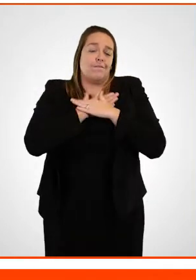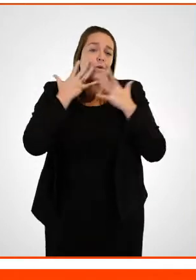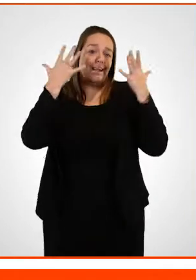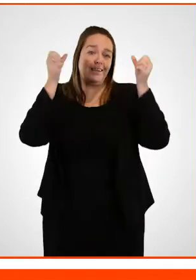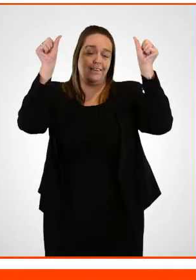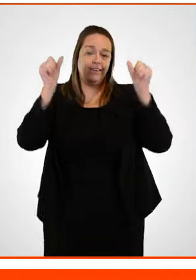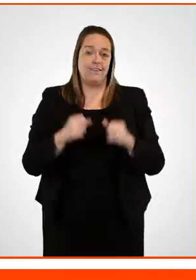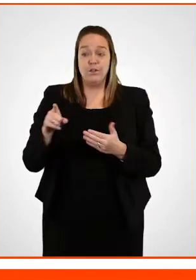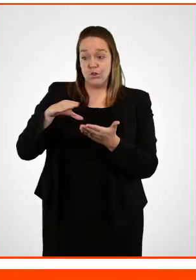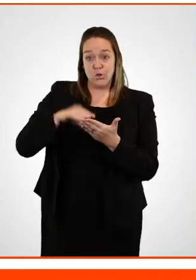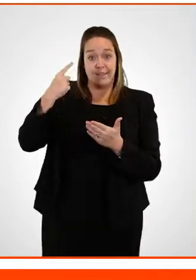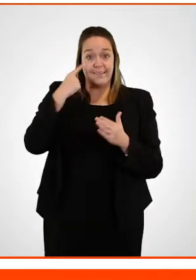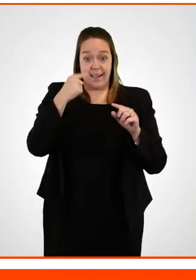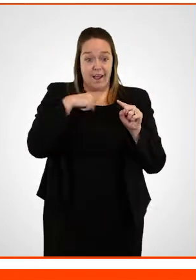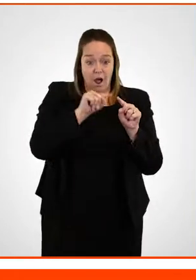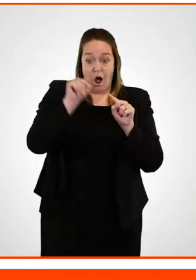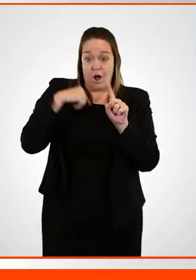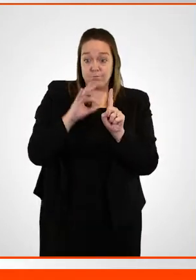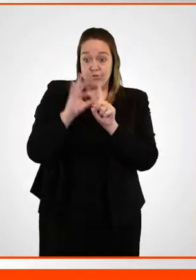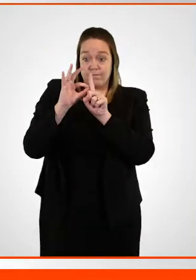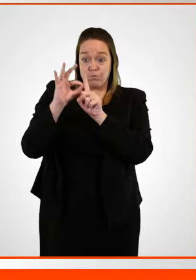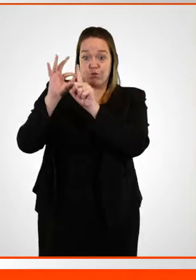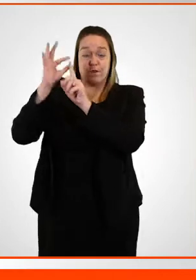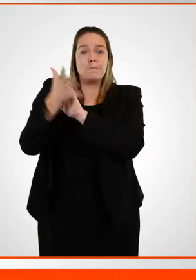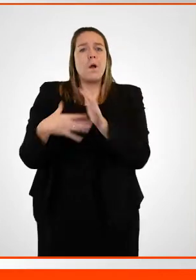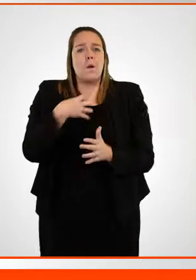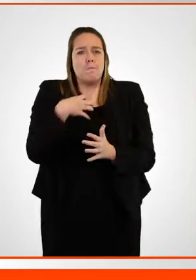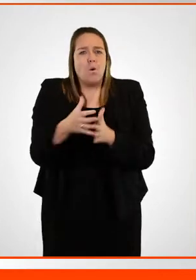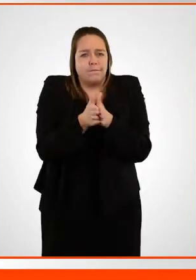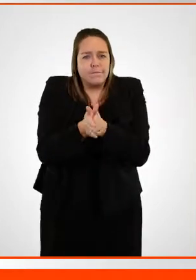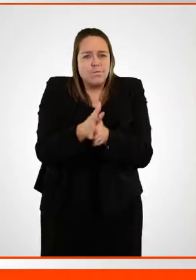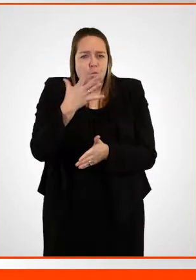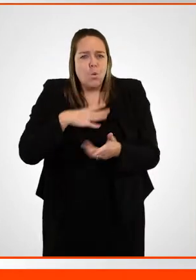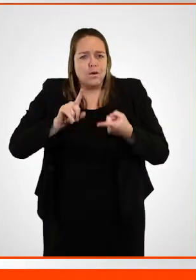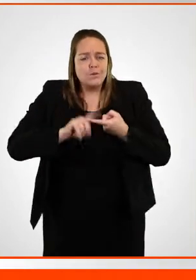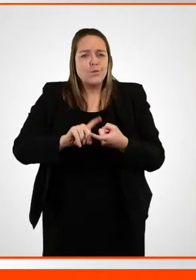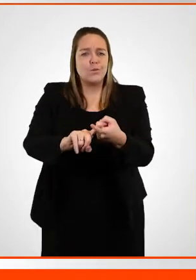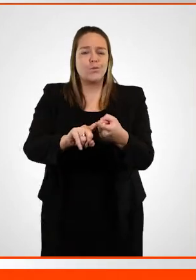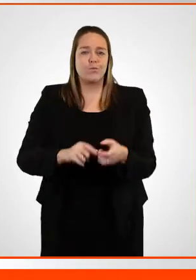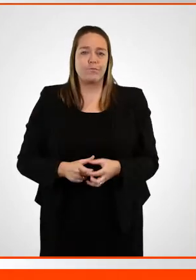when students see themselves succeeding, their motivation to continue grows.